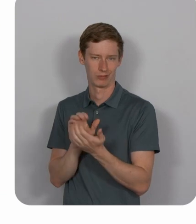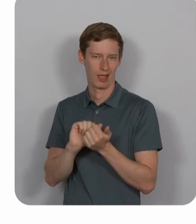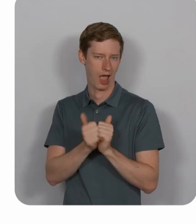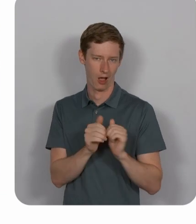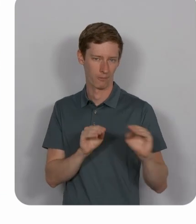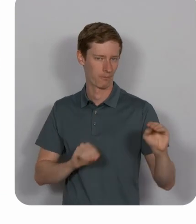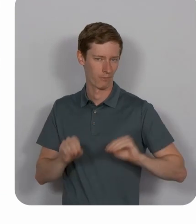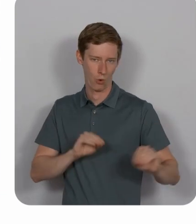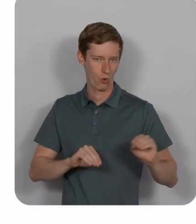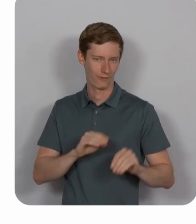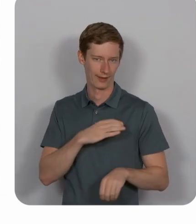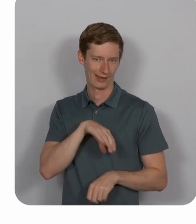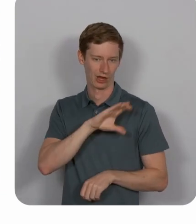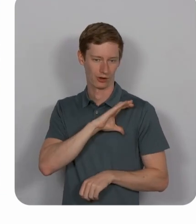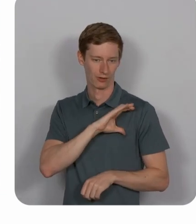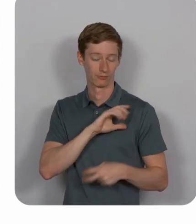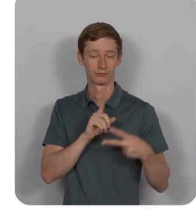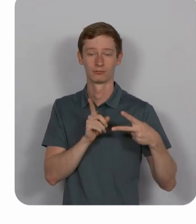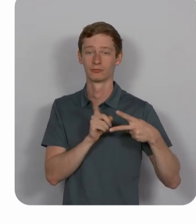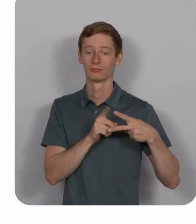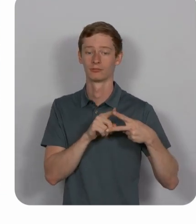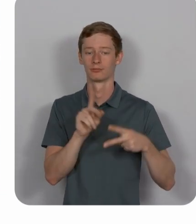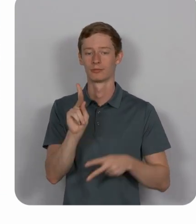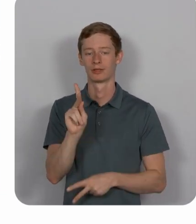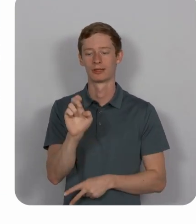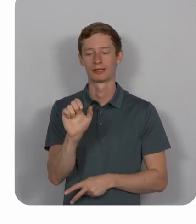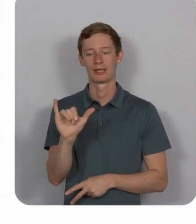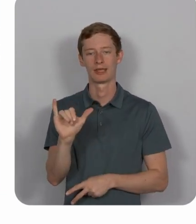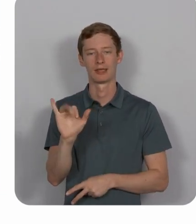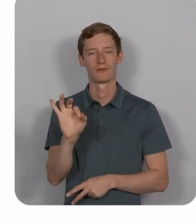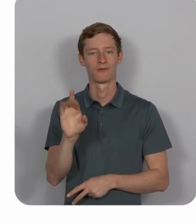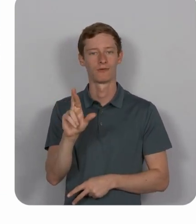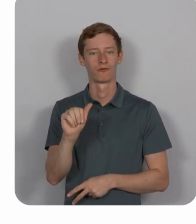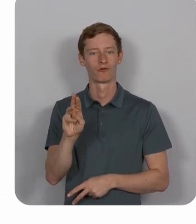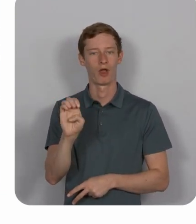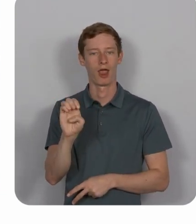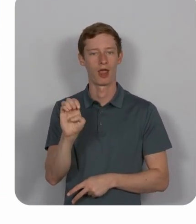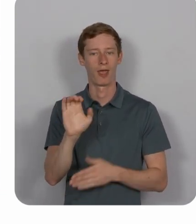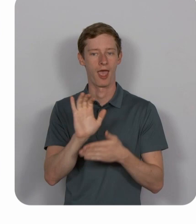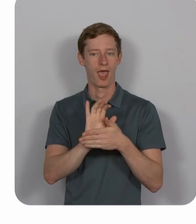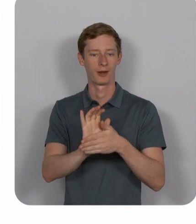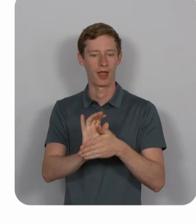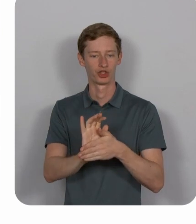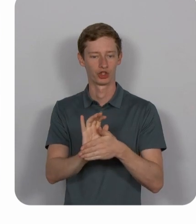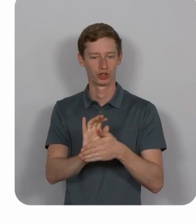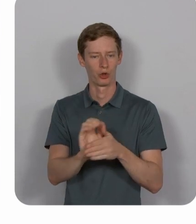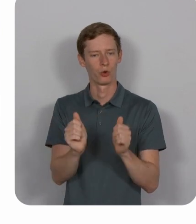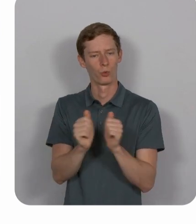The first one is to create key frame animations using specialized 3D software